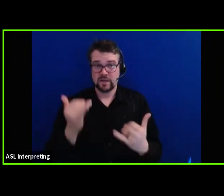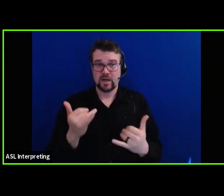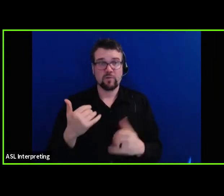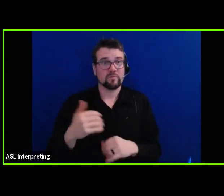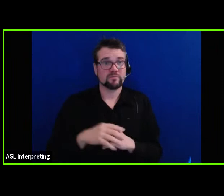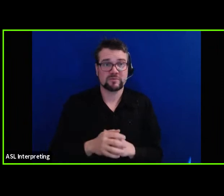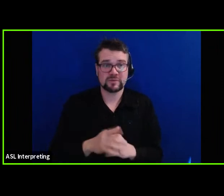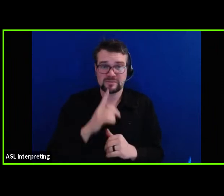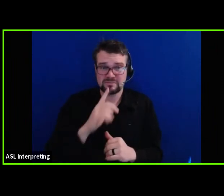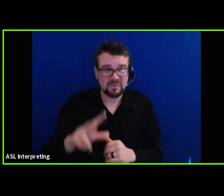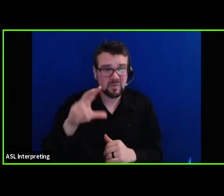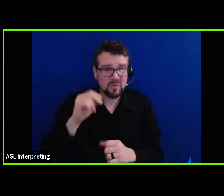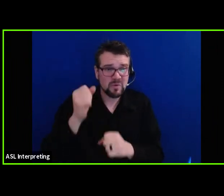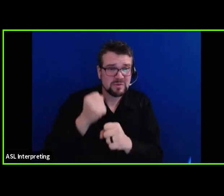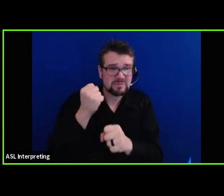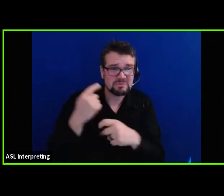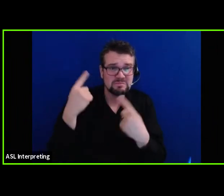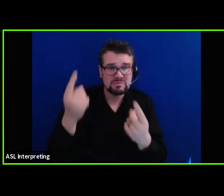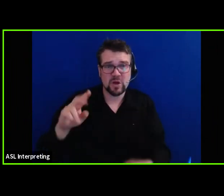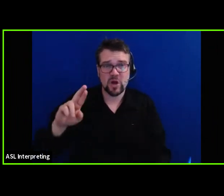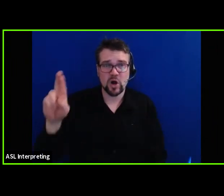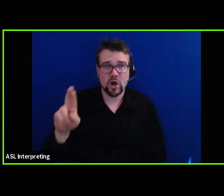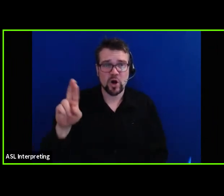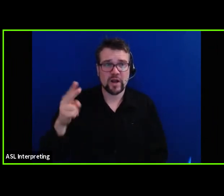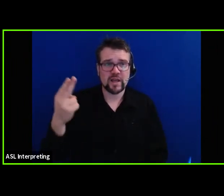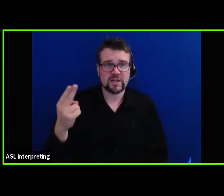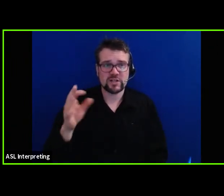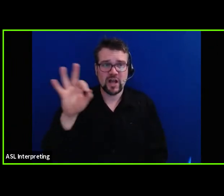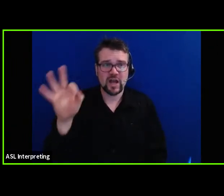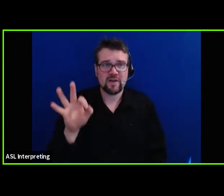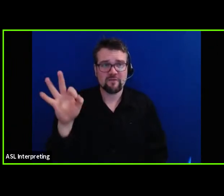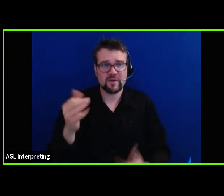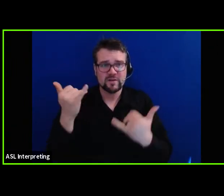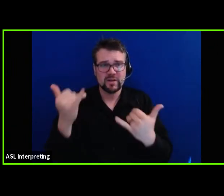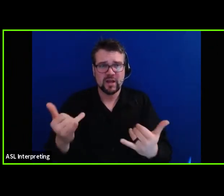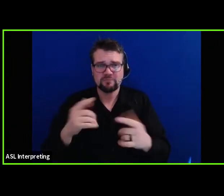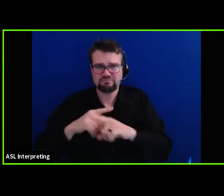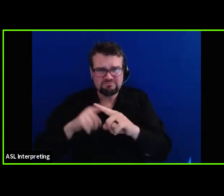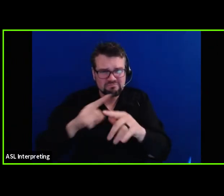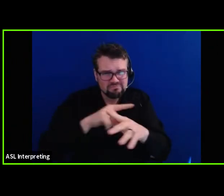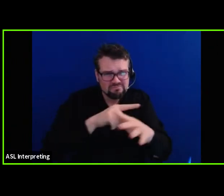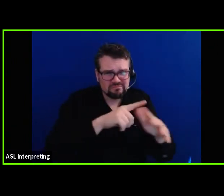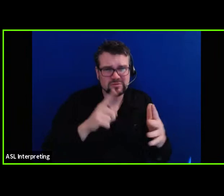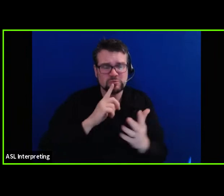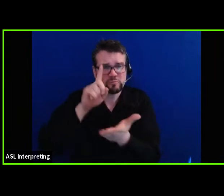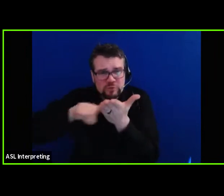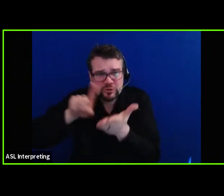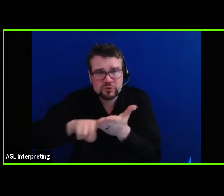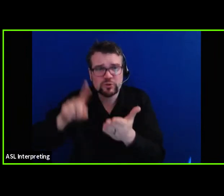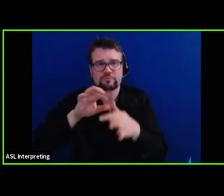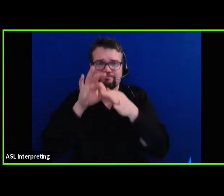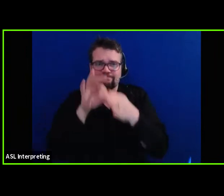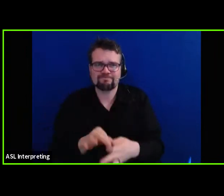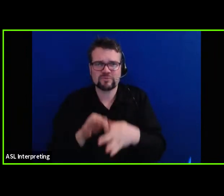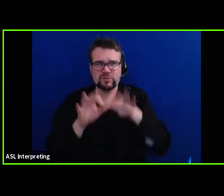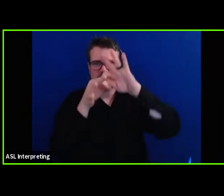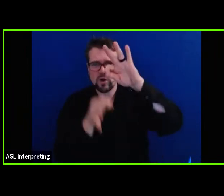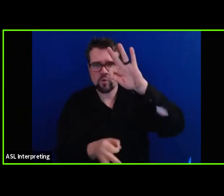HAS RAISED AWARENESS, CHANGED ATTITUDES, AND FUNDED SPINAL CORD INJURY RESEARCH AND CARE. WE DO THIS THROUGH THE